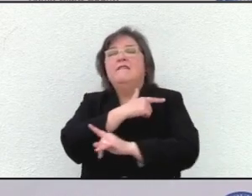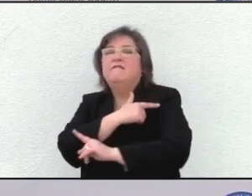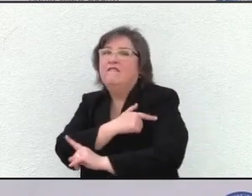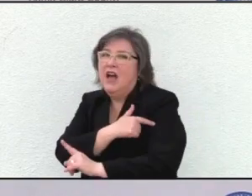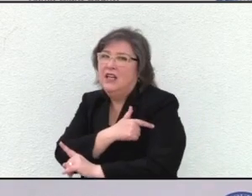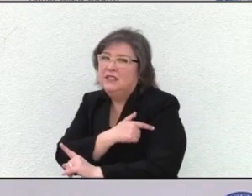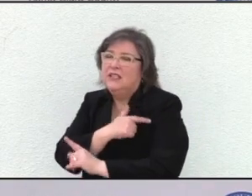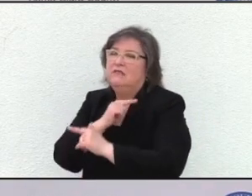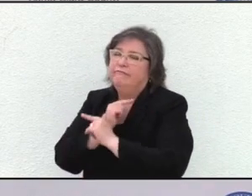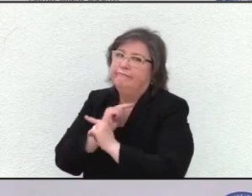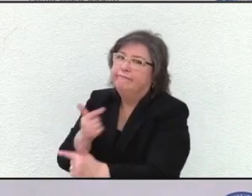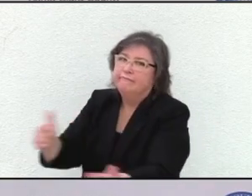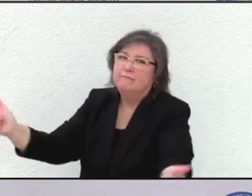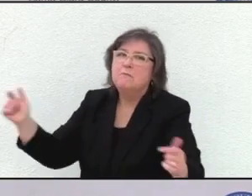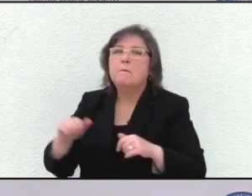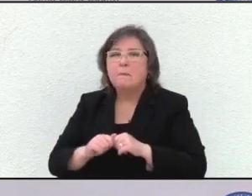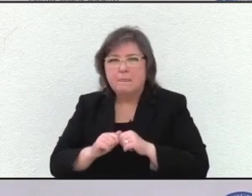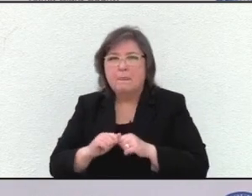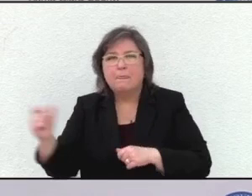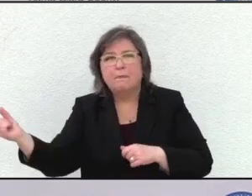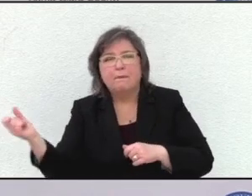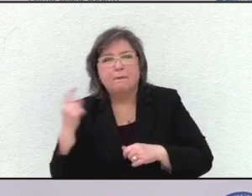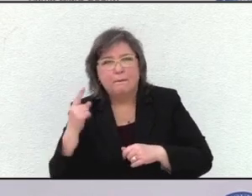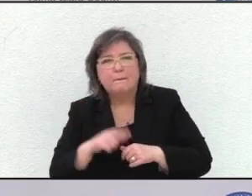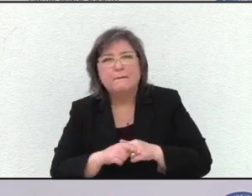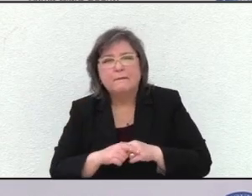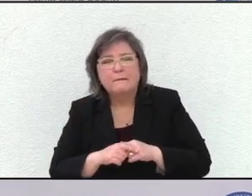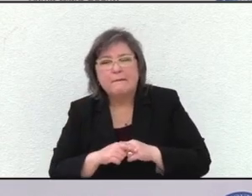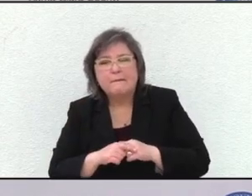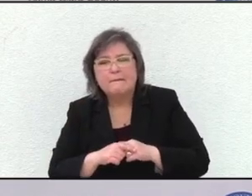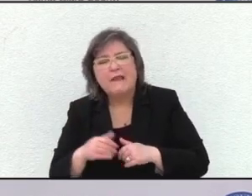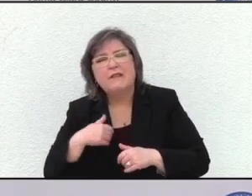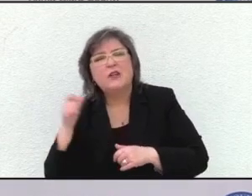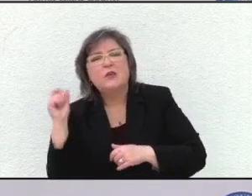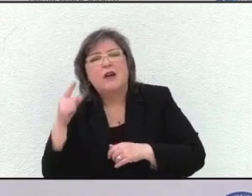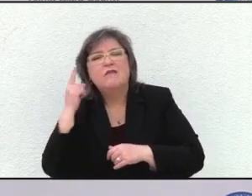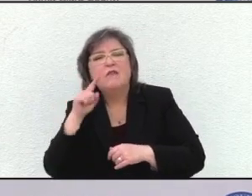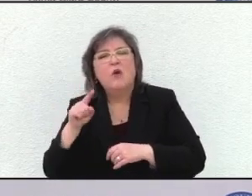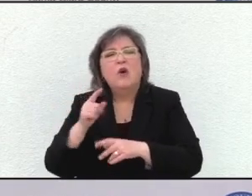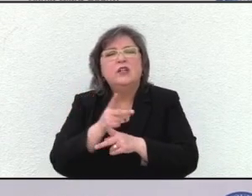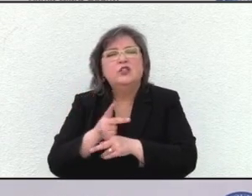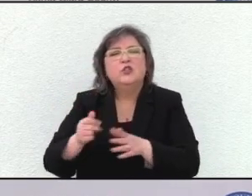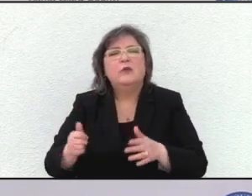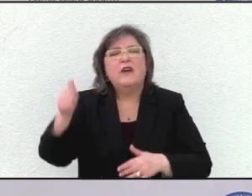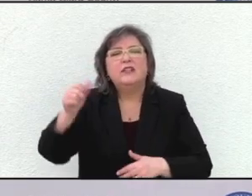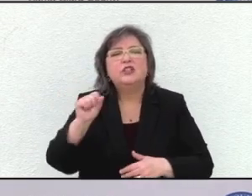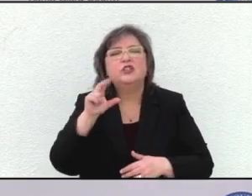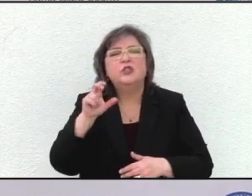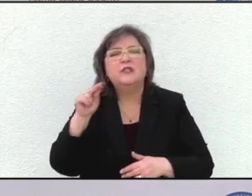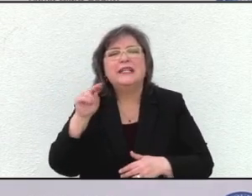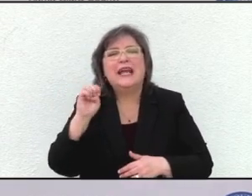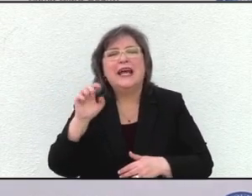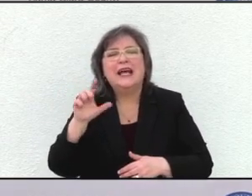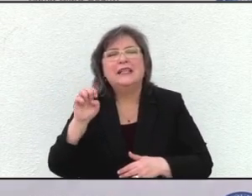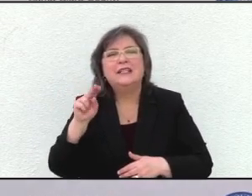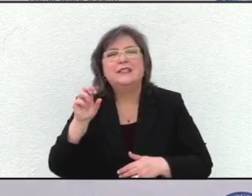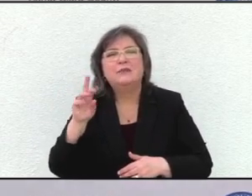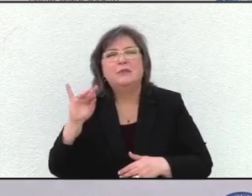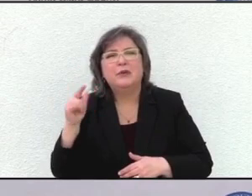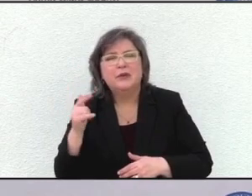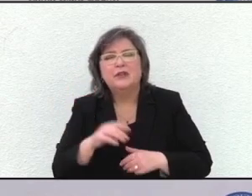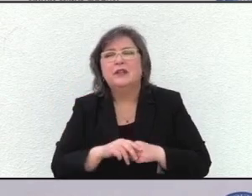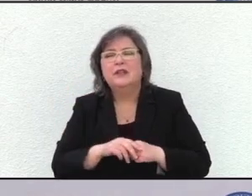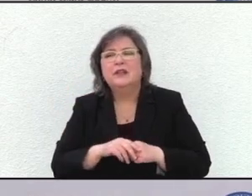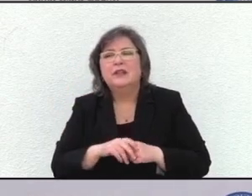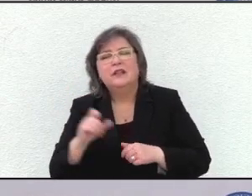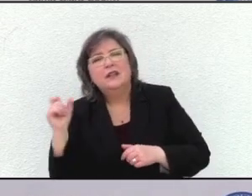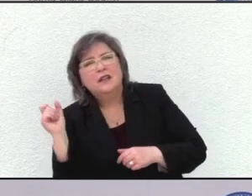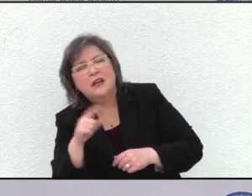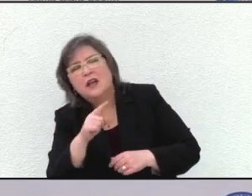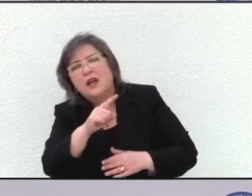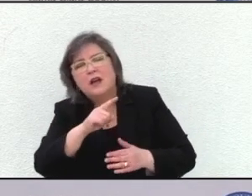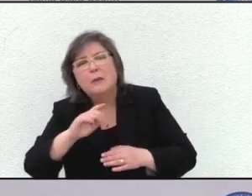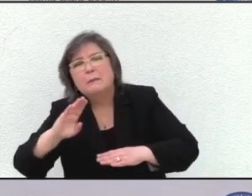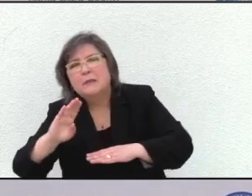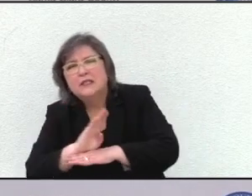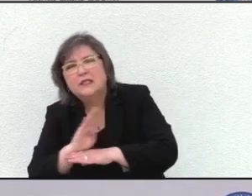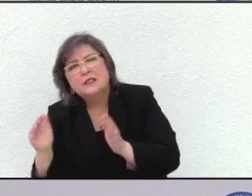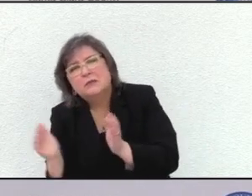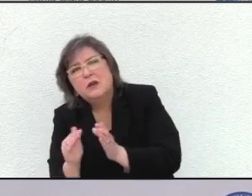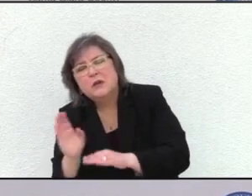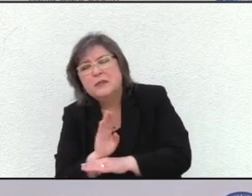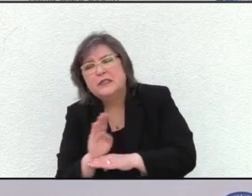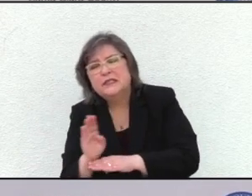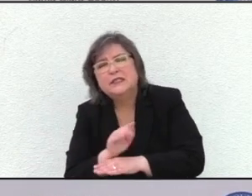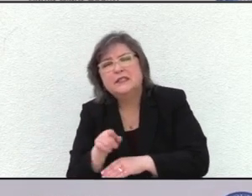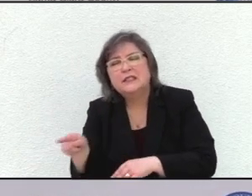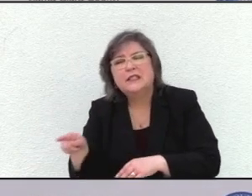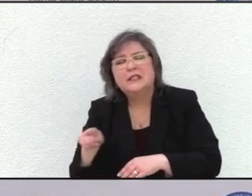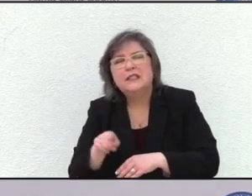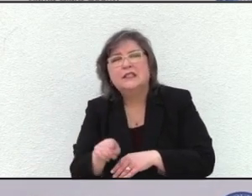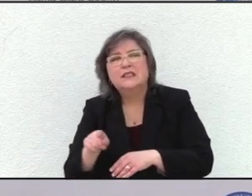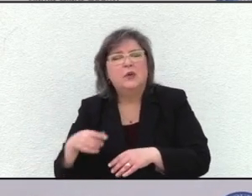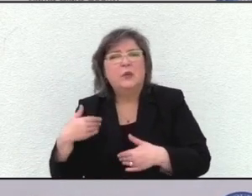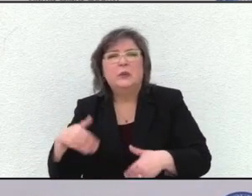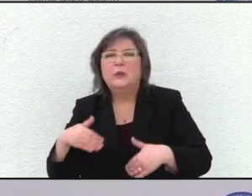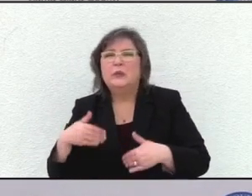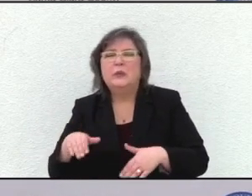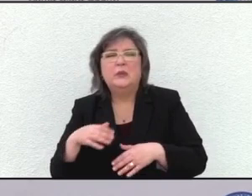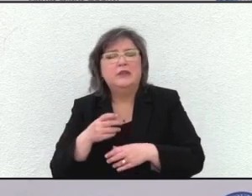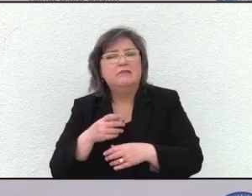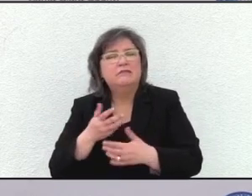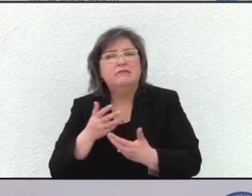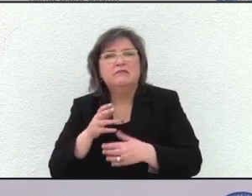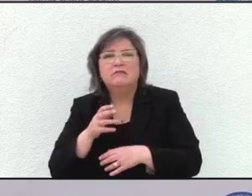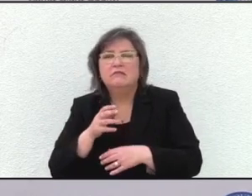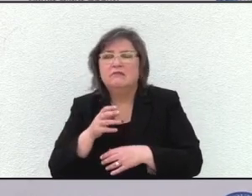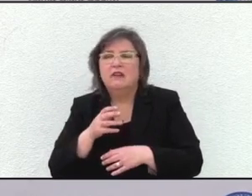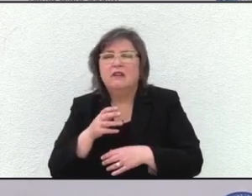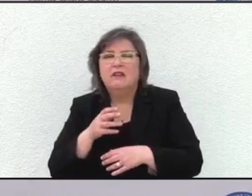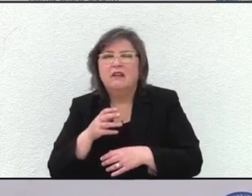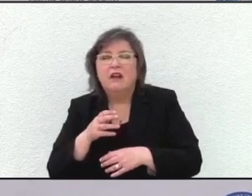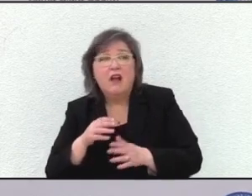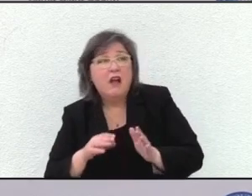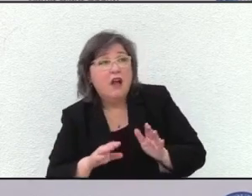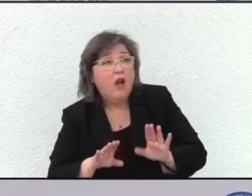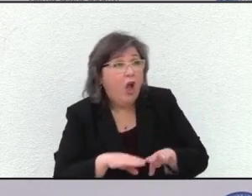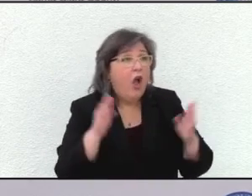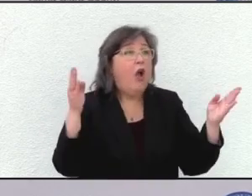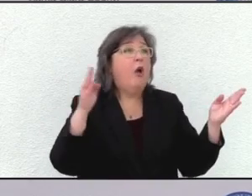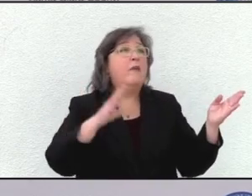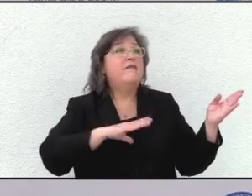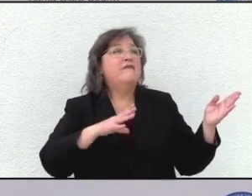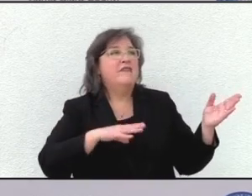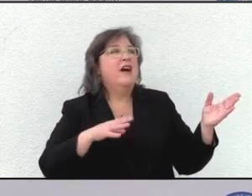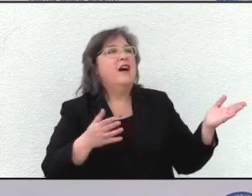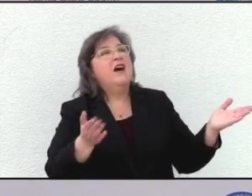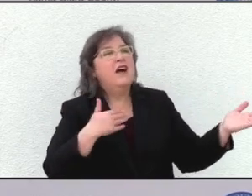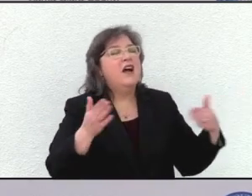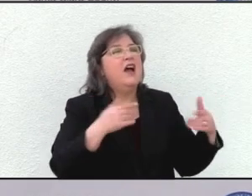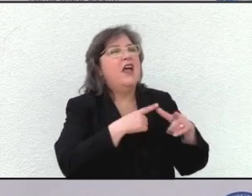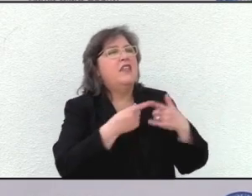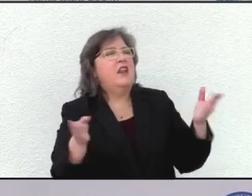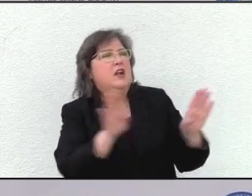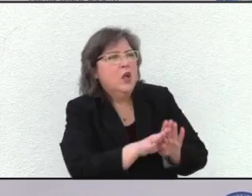Media question about small businesses especially suffering.